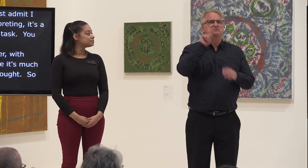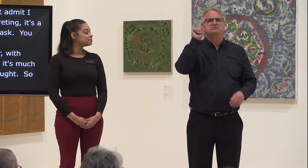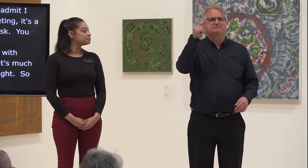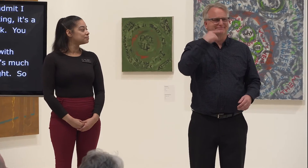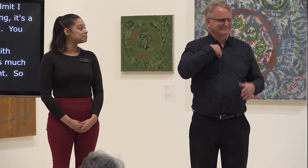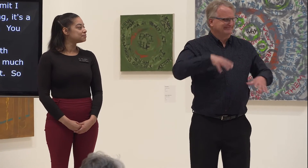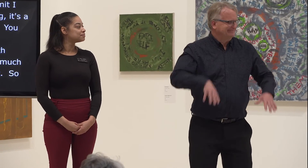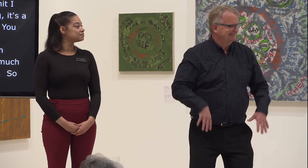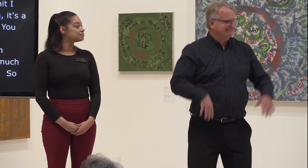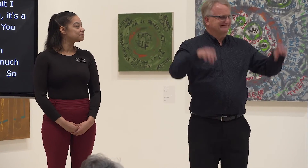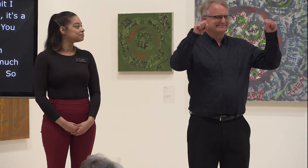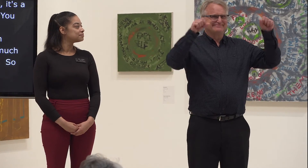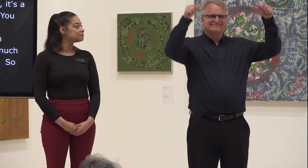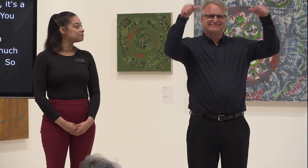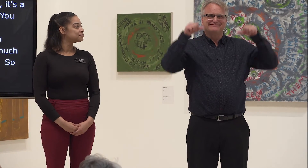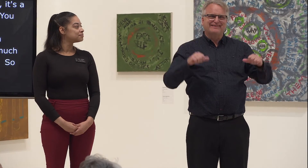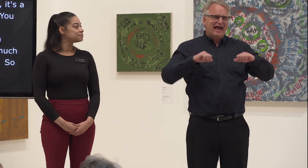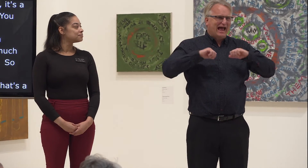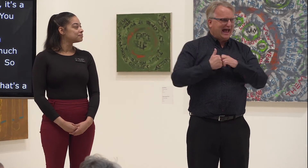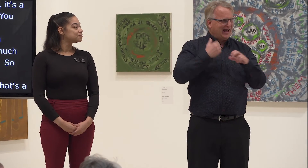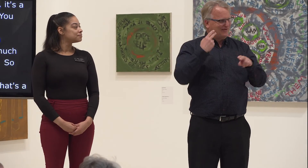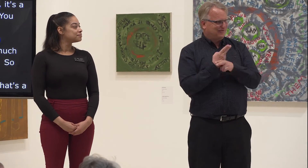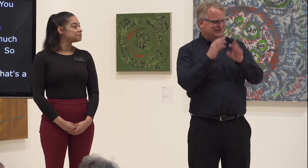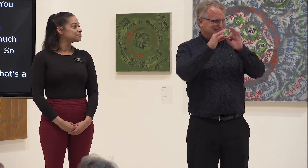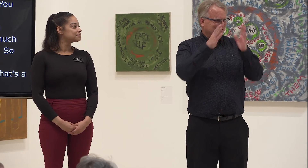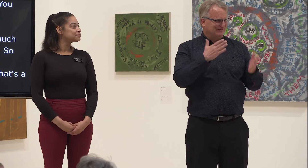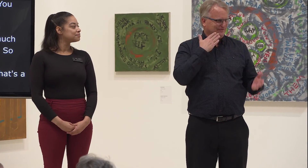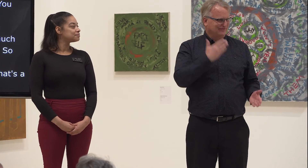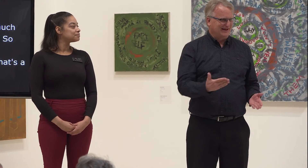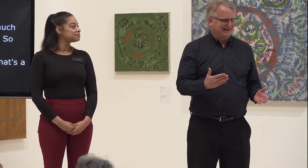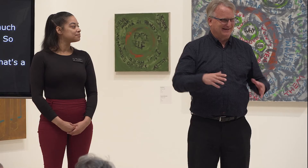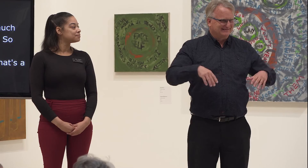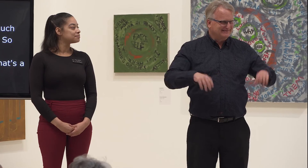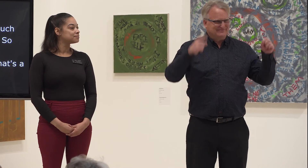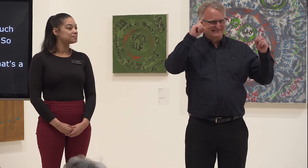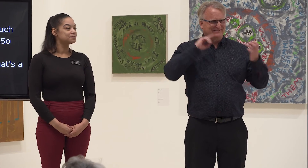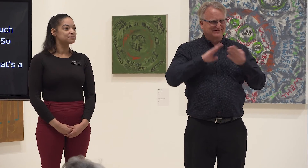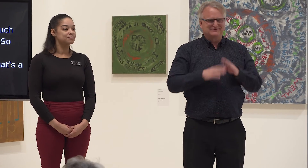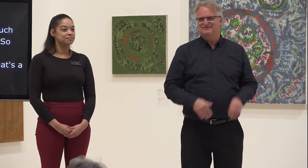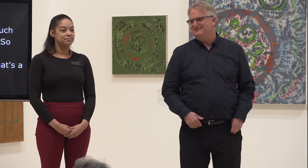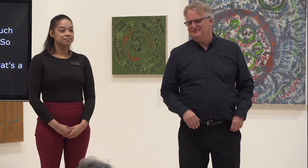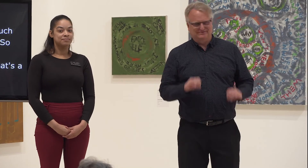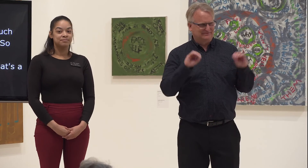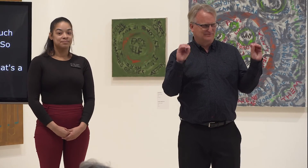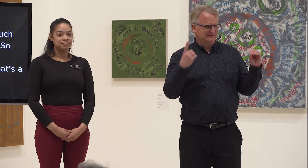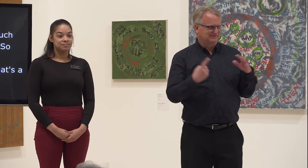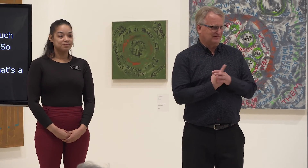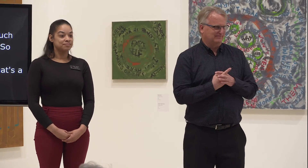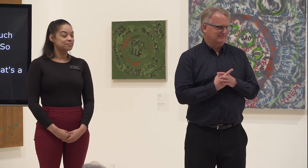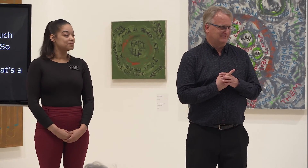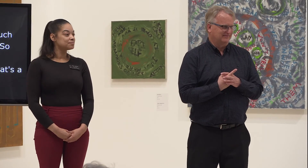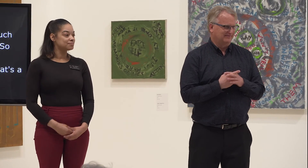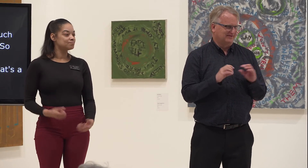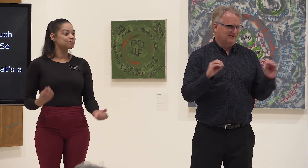That's a great question. Thank you. You know, many times there'll be workshops hosted about, you know, how to work with interpreters